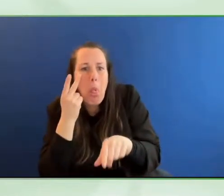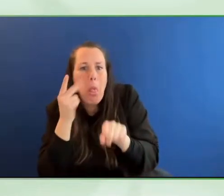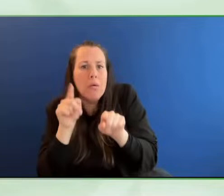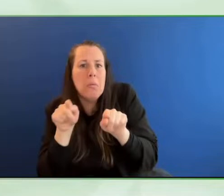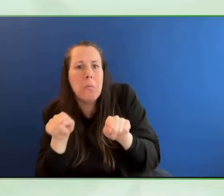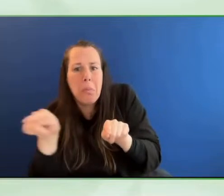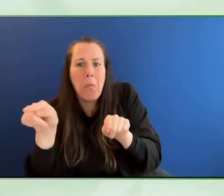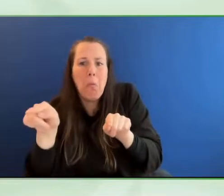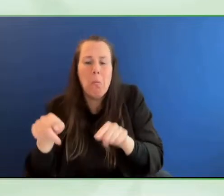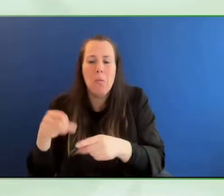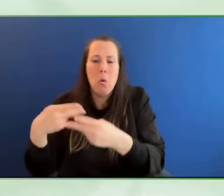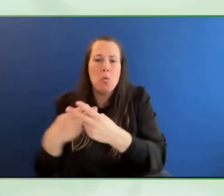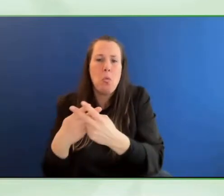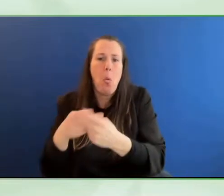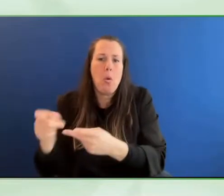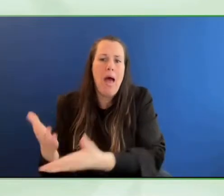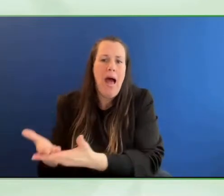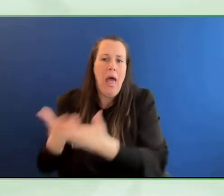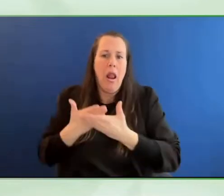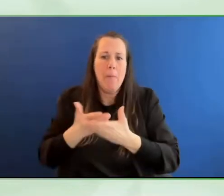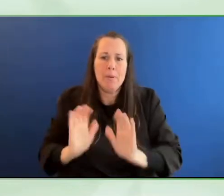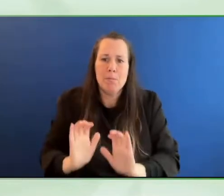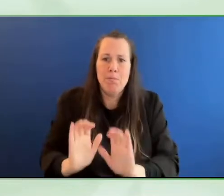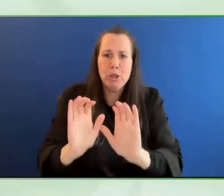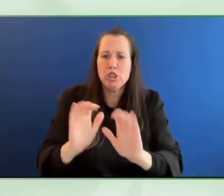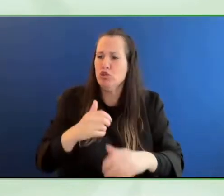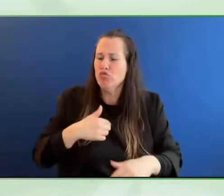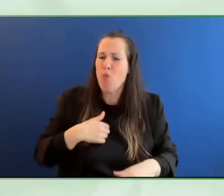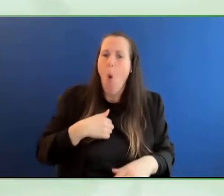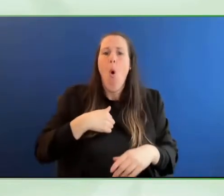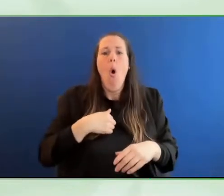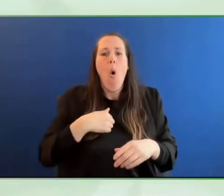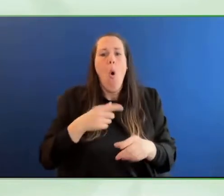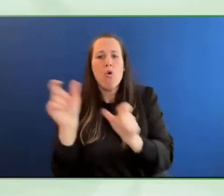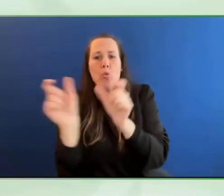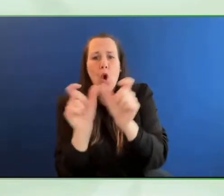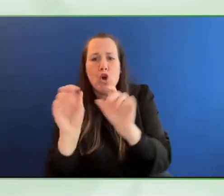we are all trying to get at the same place with the content we are publishing on the web.